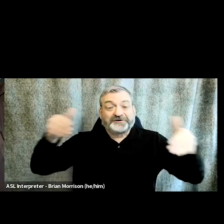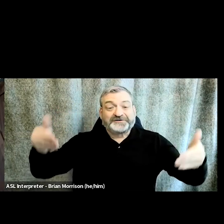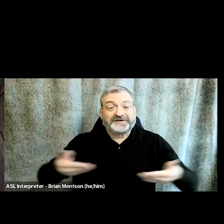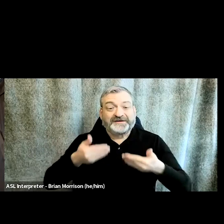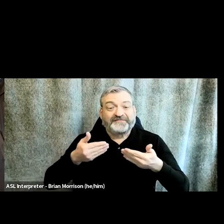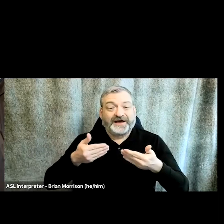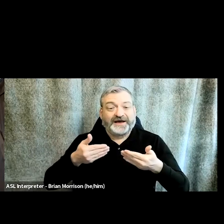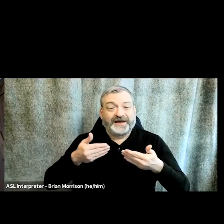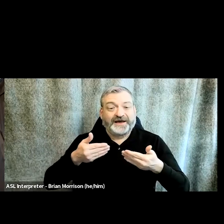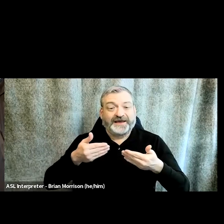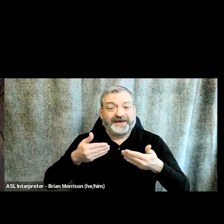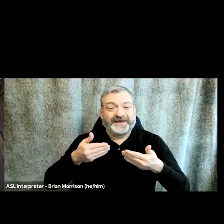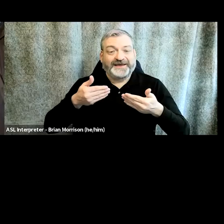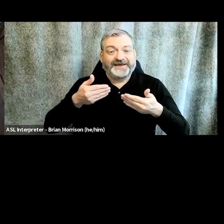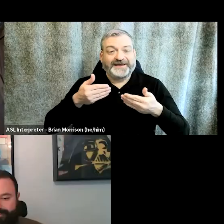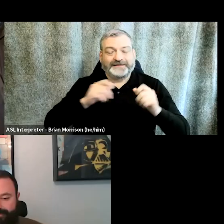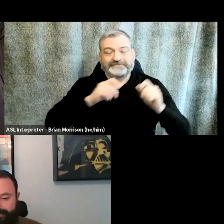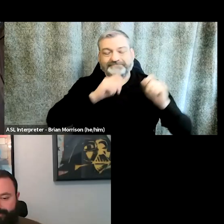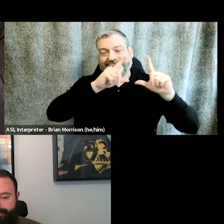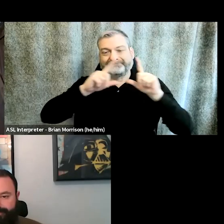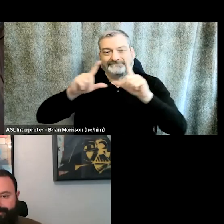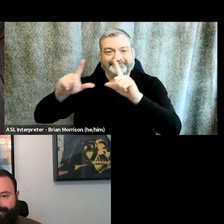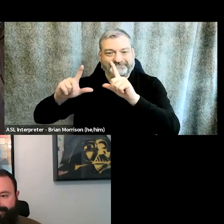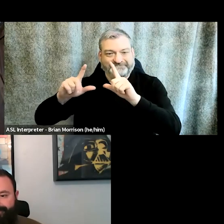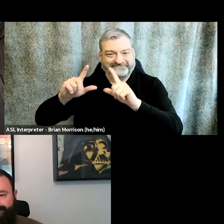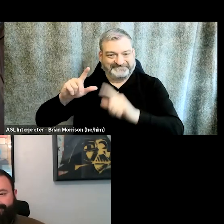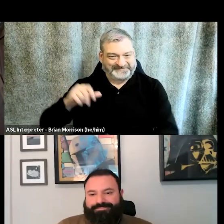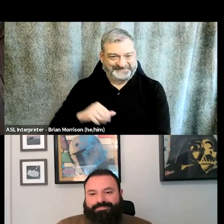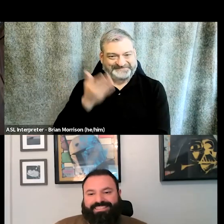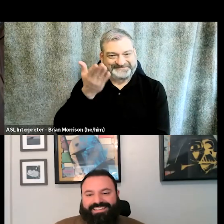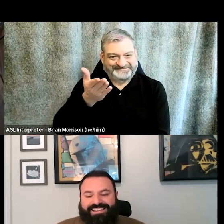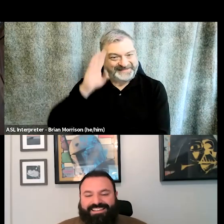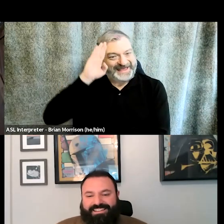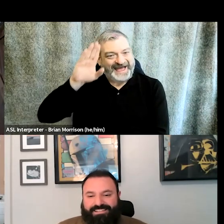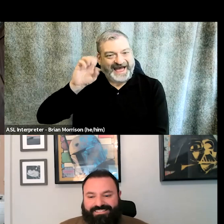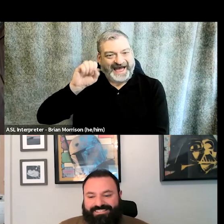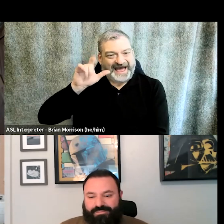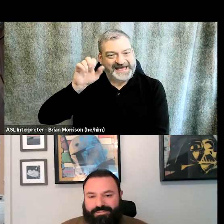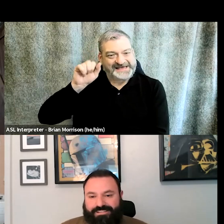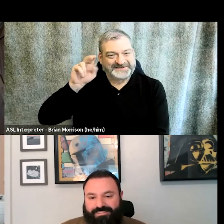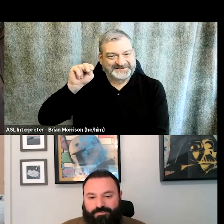presenters to join us on the screen and I will introduce you. Yeah. Hi, Sloan. Welcome.